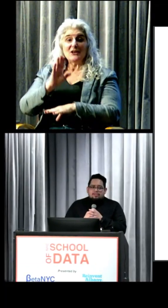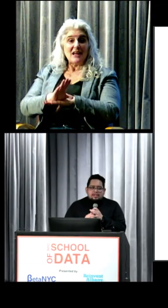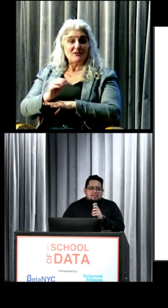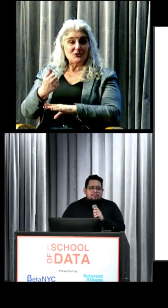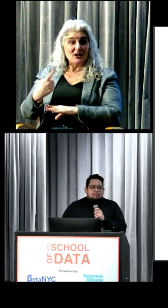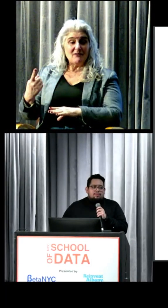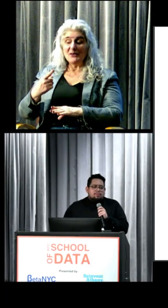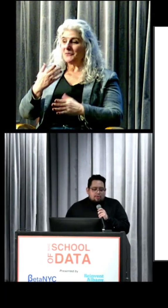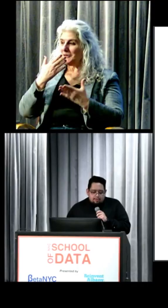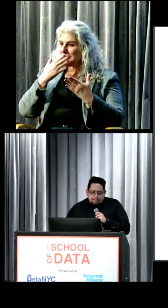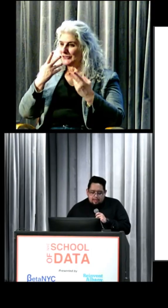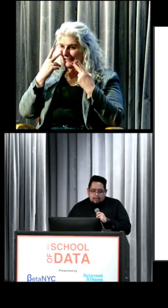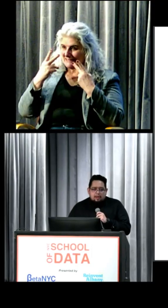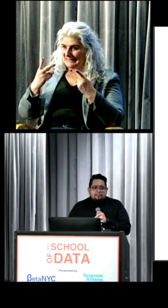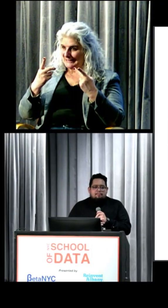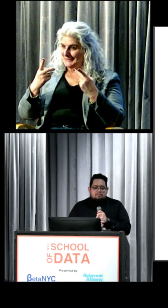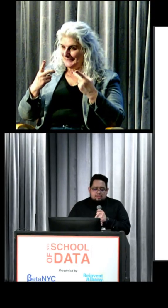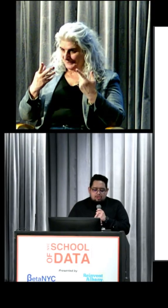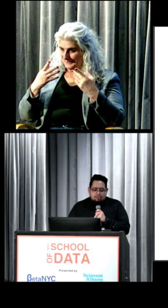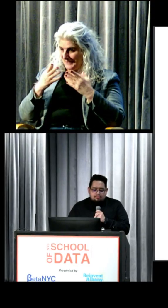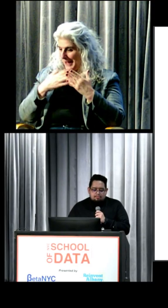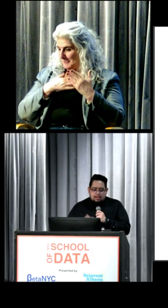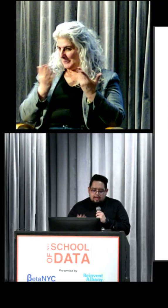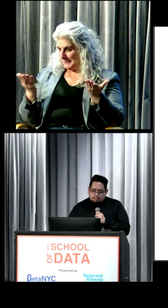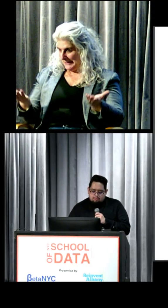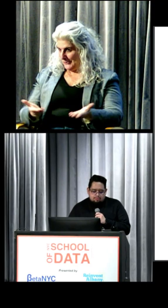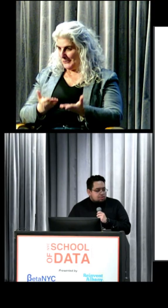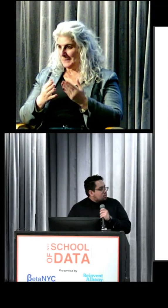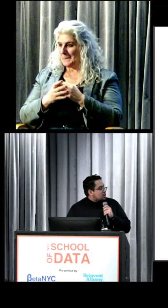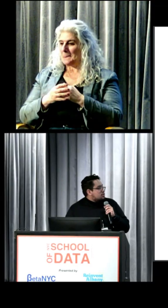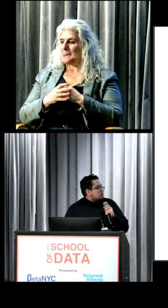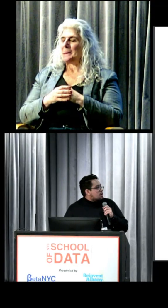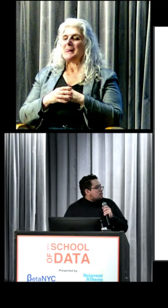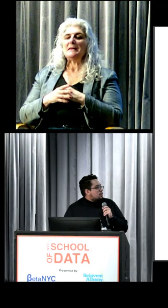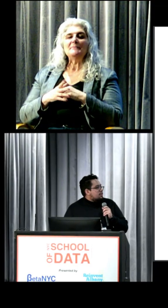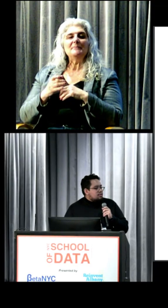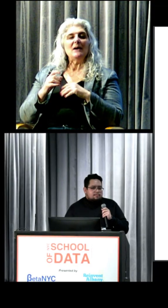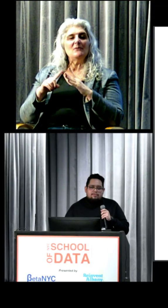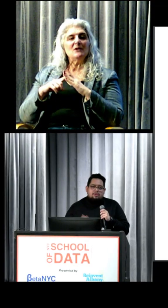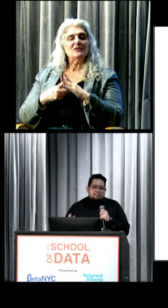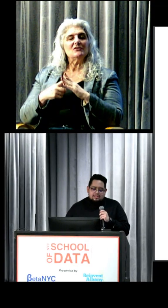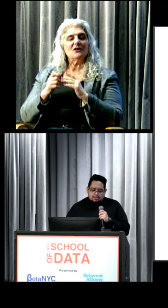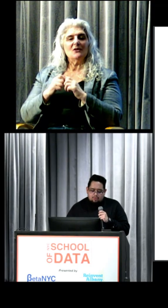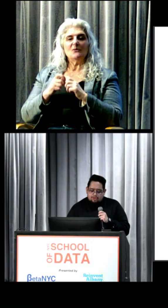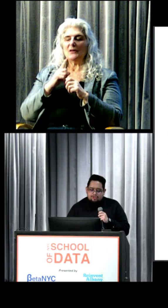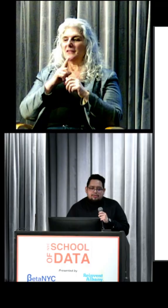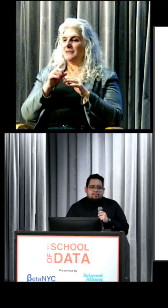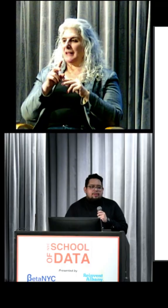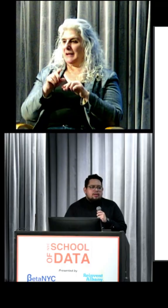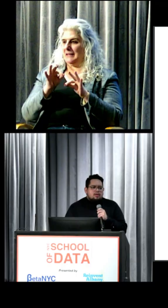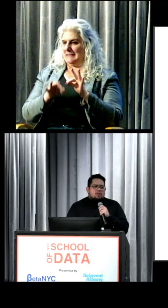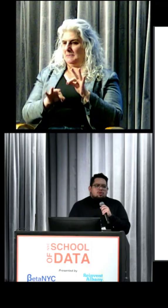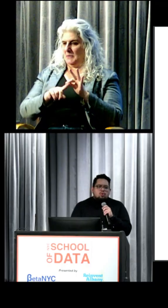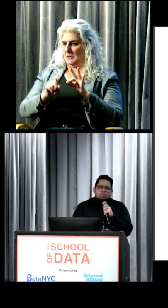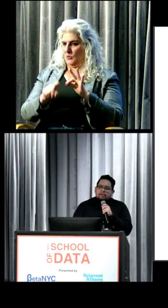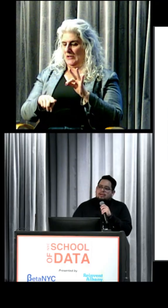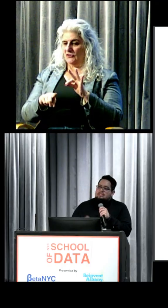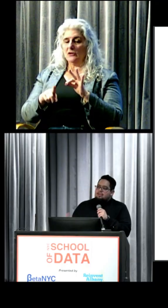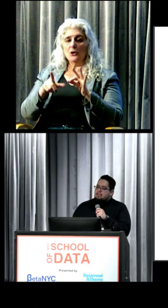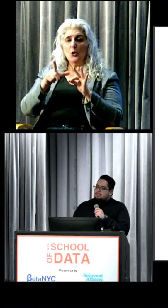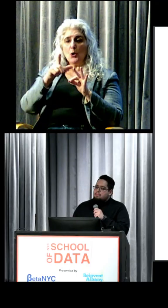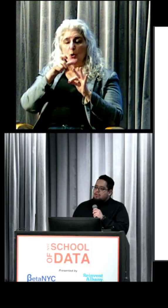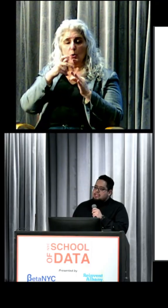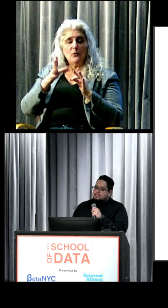So I think for us, it's definitely hard to, like you were saying, leave hospitals out of an